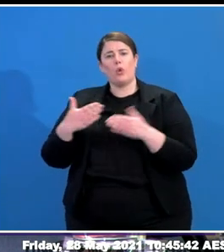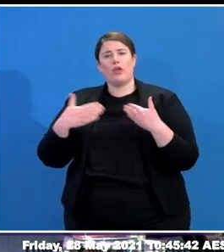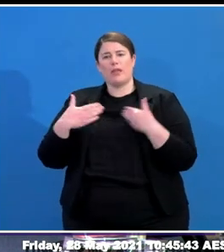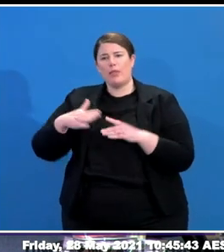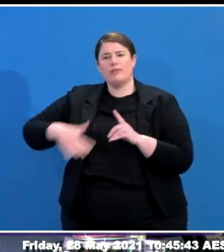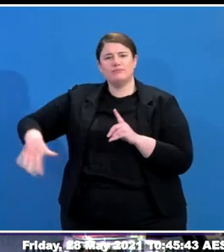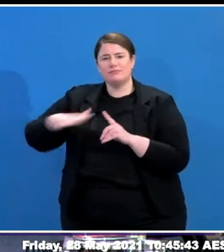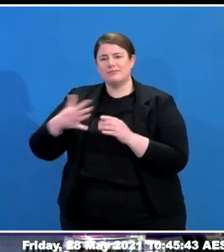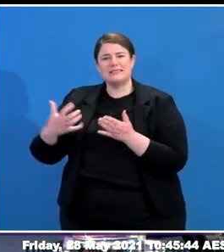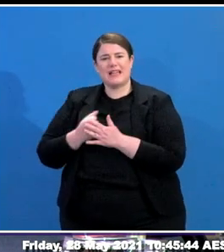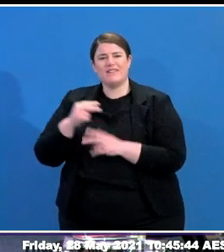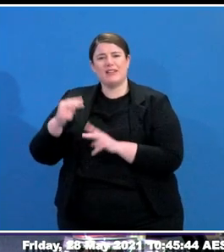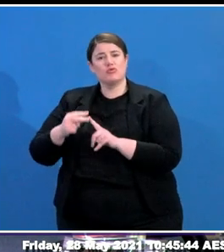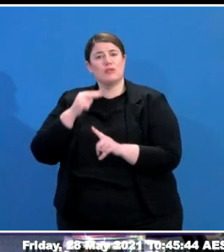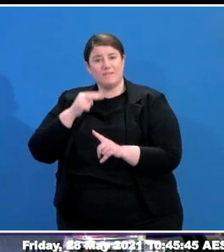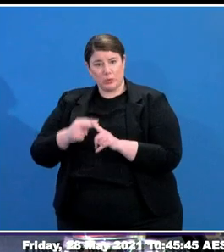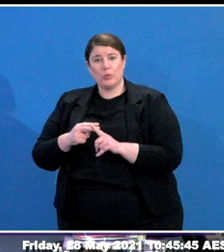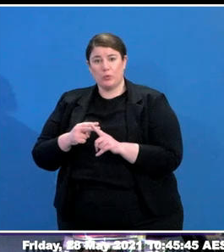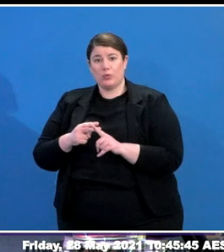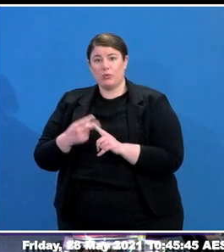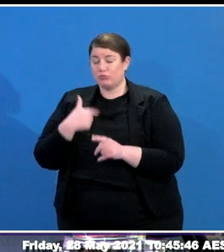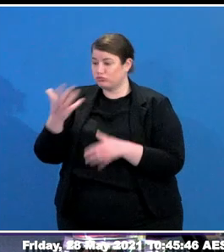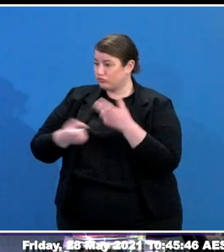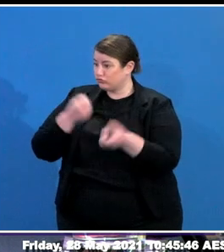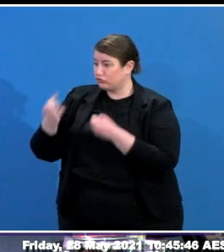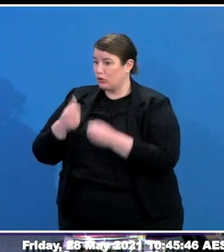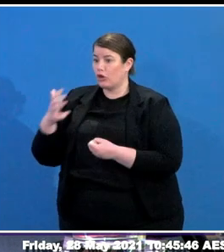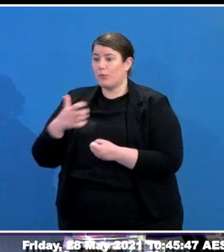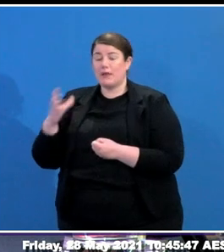was done at a point in time with complaints that we'd received from staff, and there